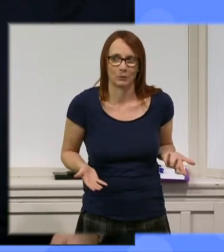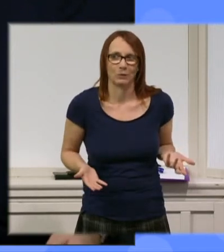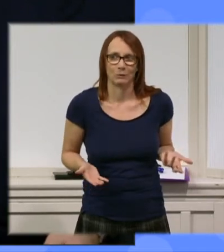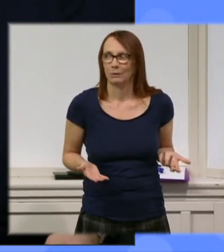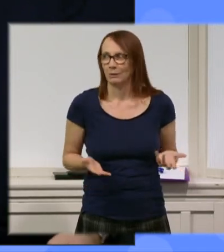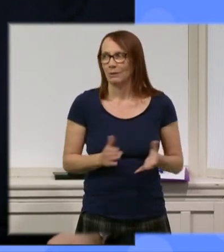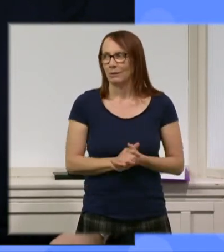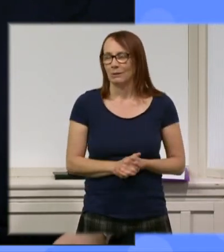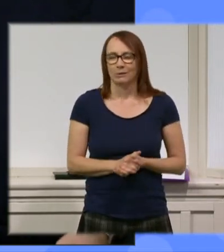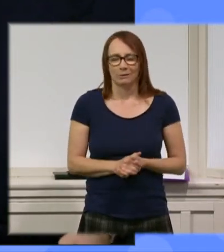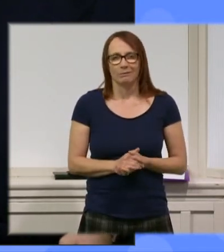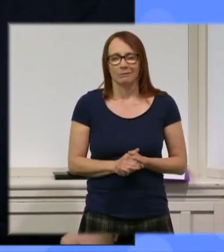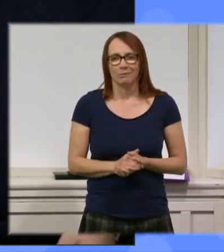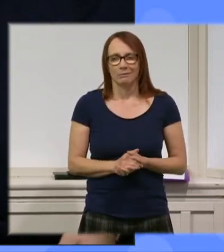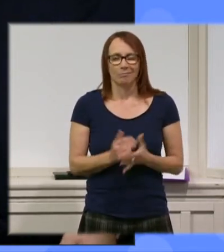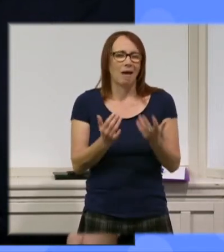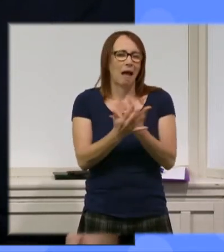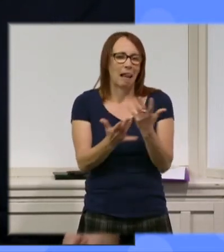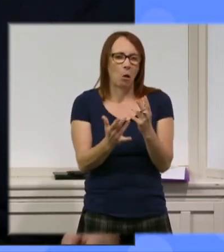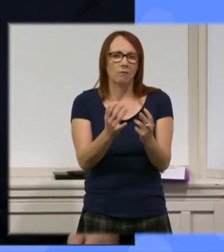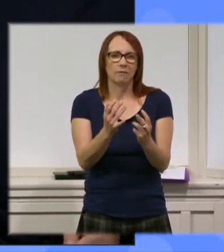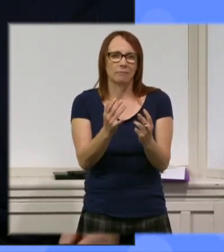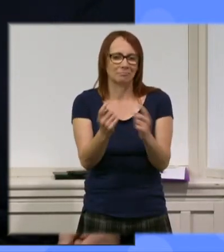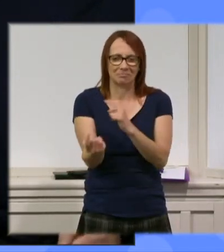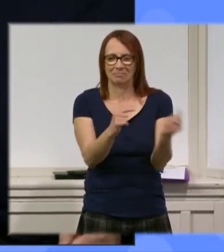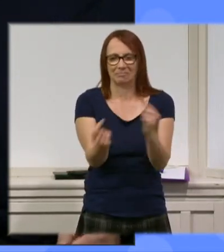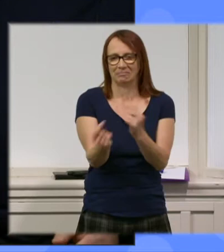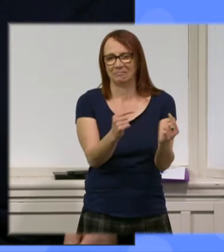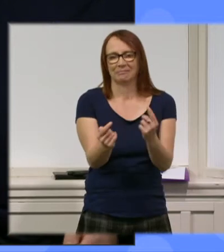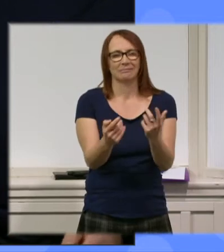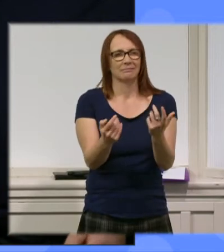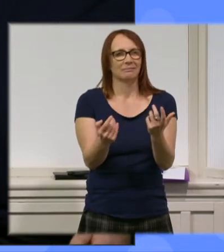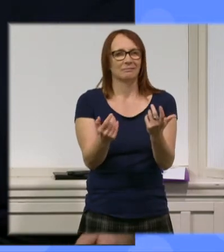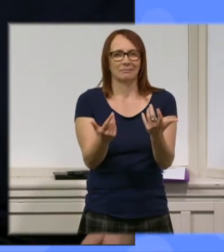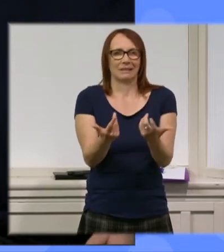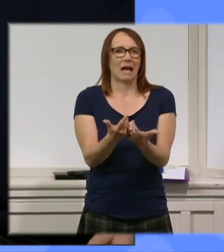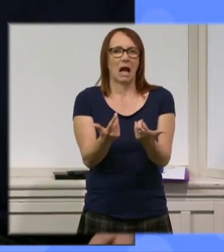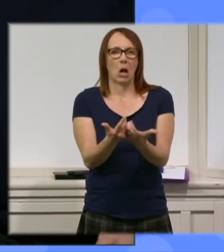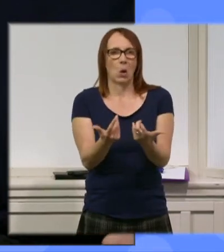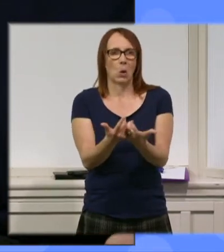and there's lots of debates to be it had about how we you know control high high